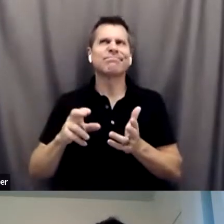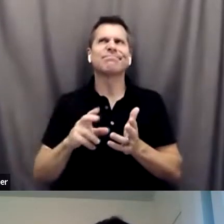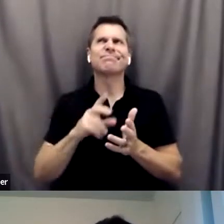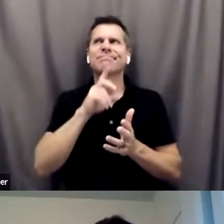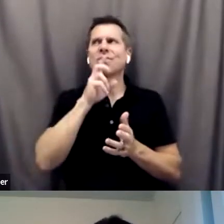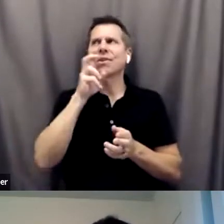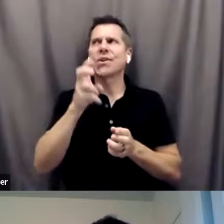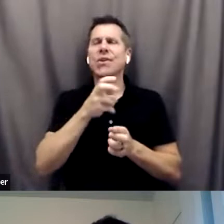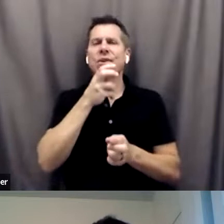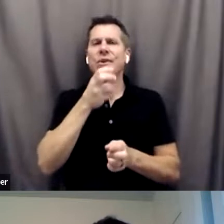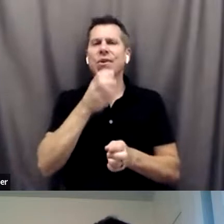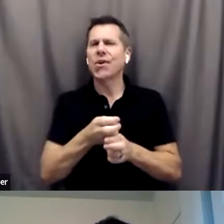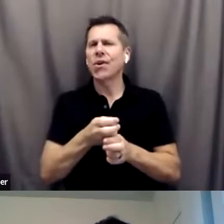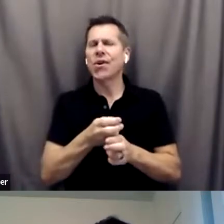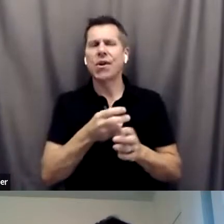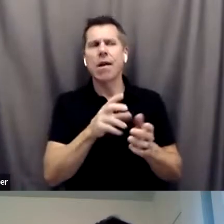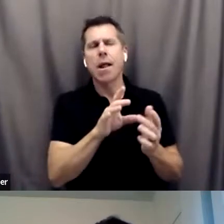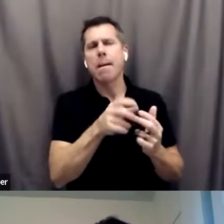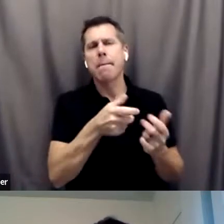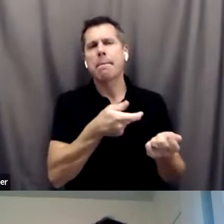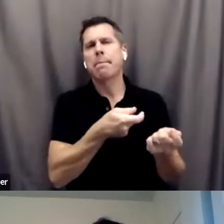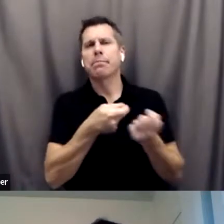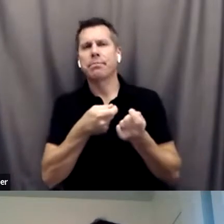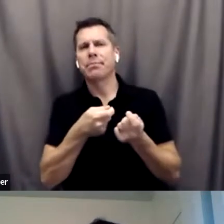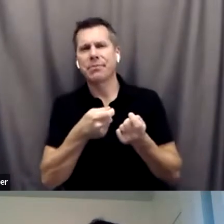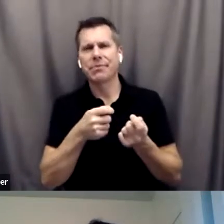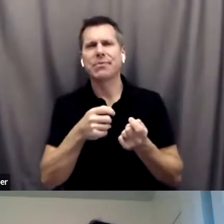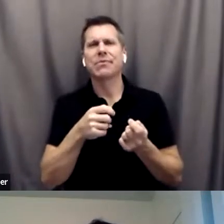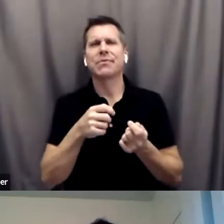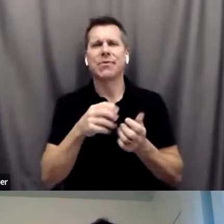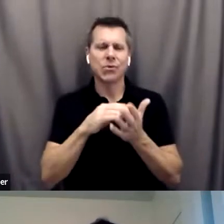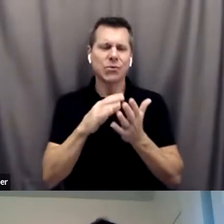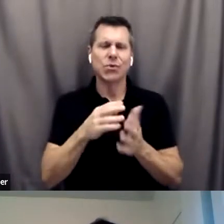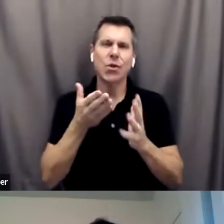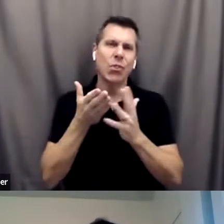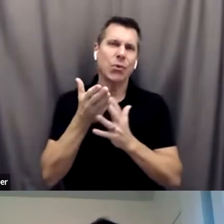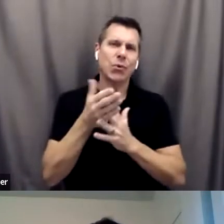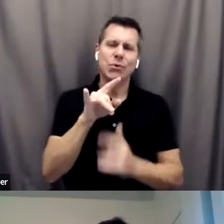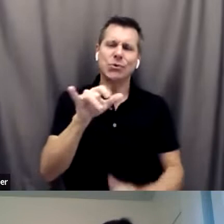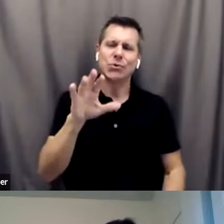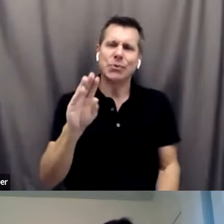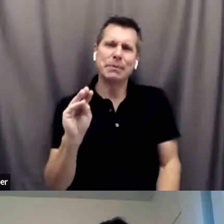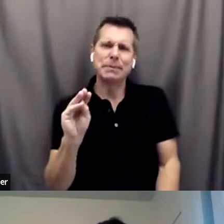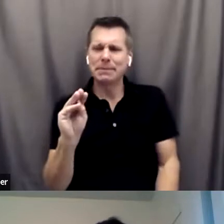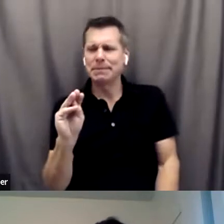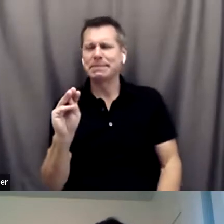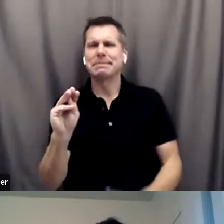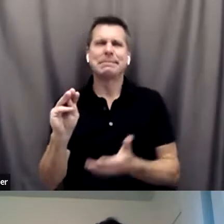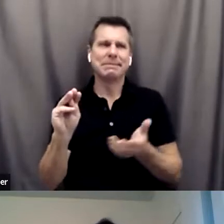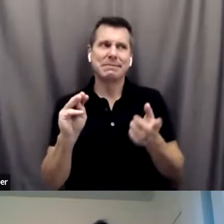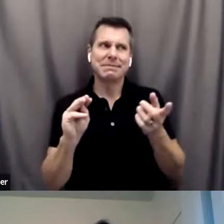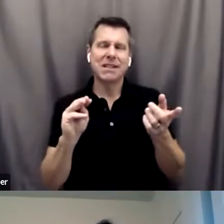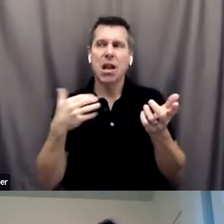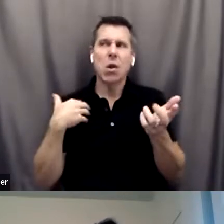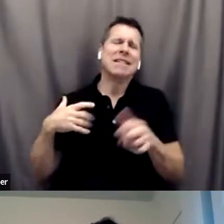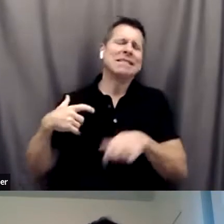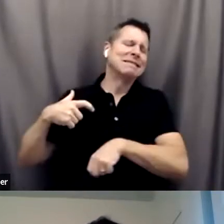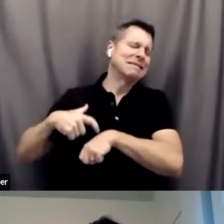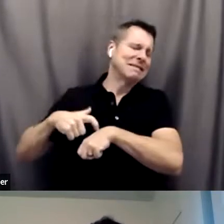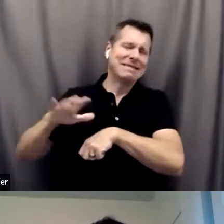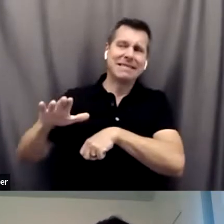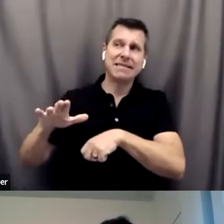student via zoom. Because some students just don't want to, don't make the time or they may not take it as 100% serious as if it was